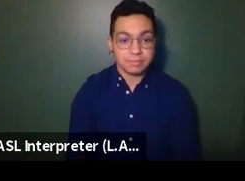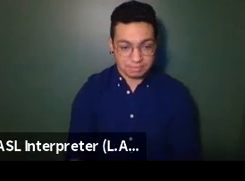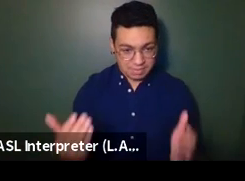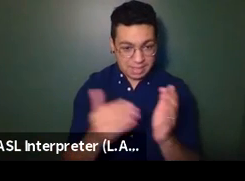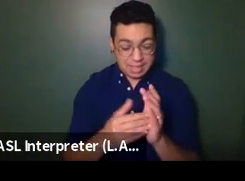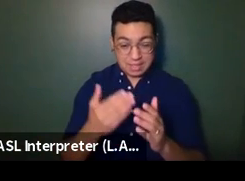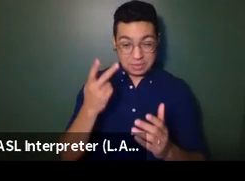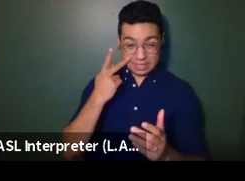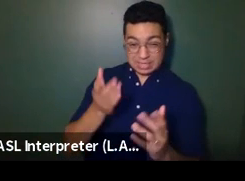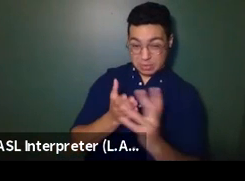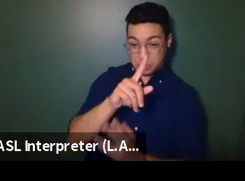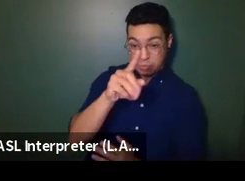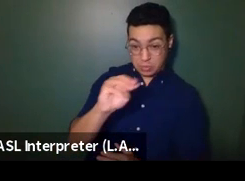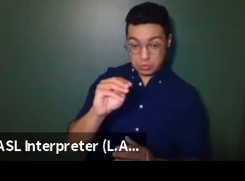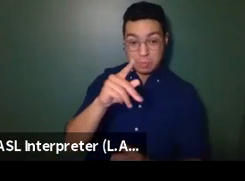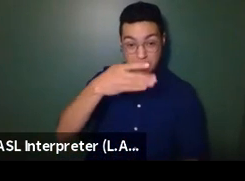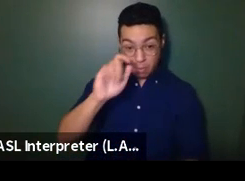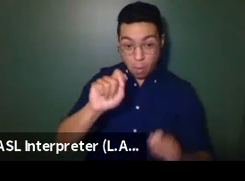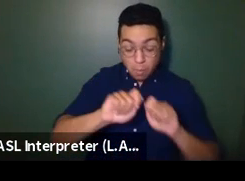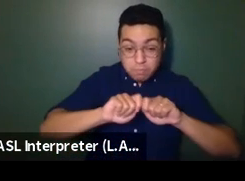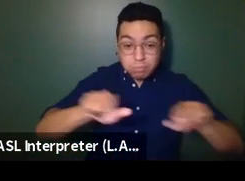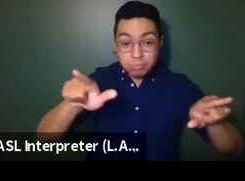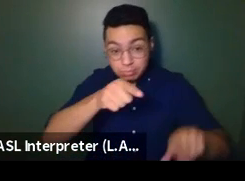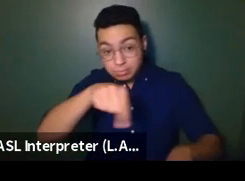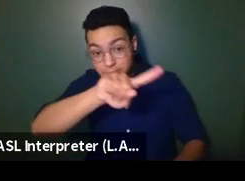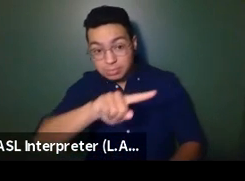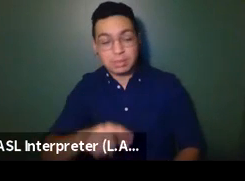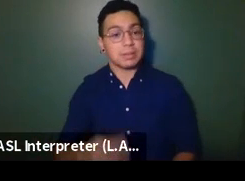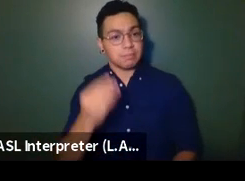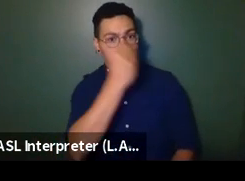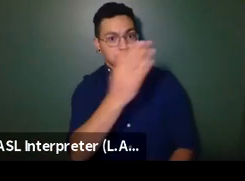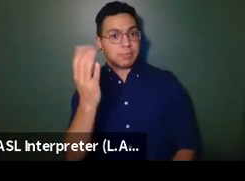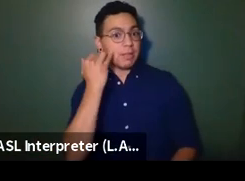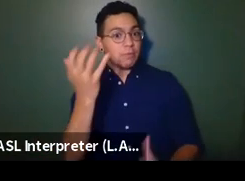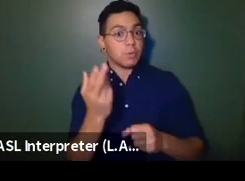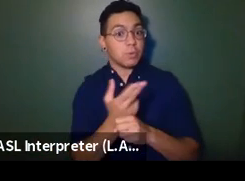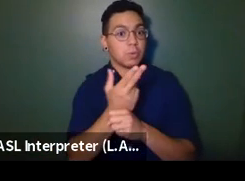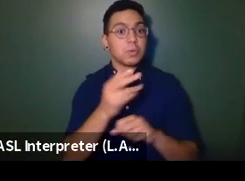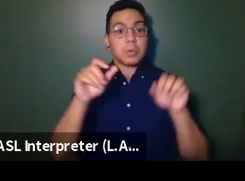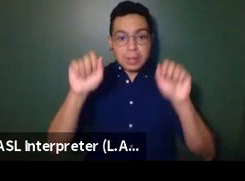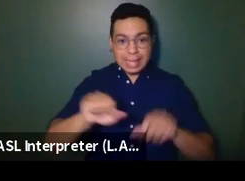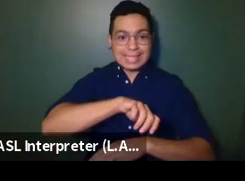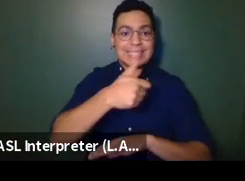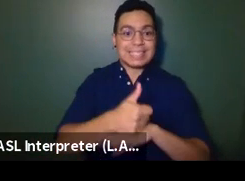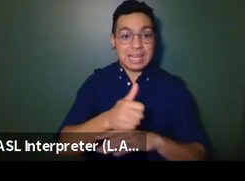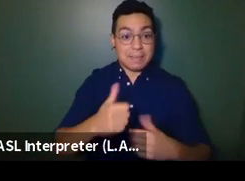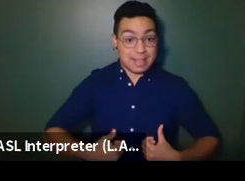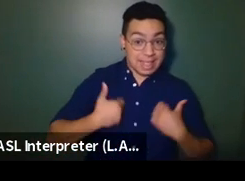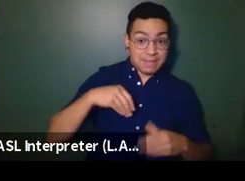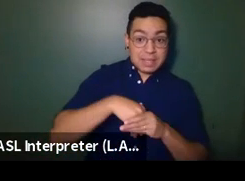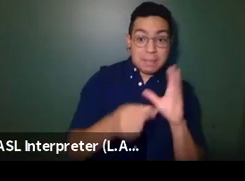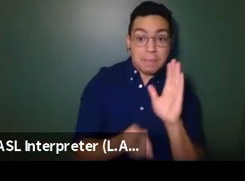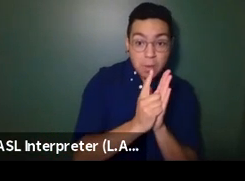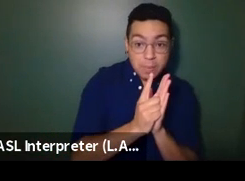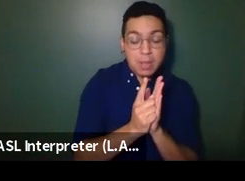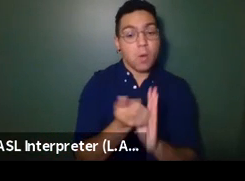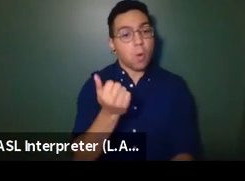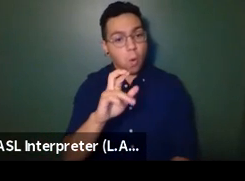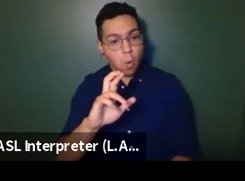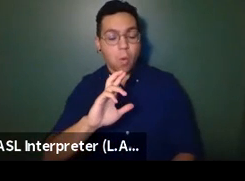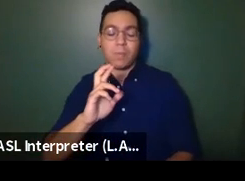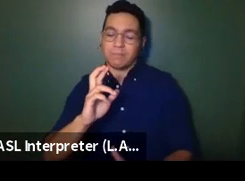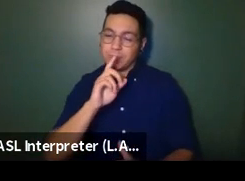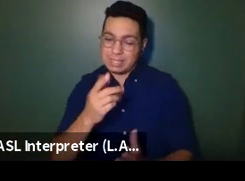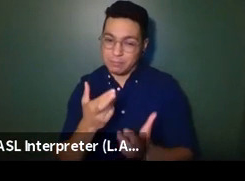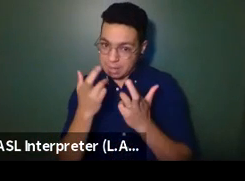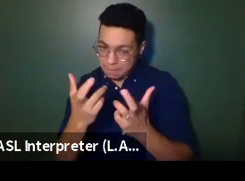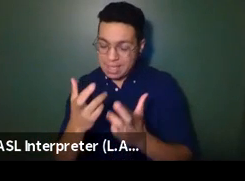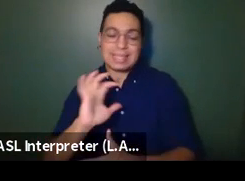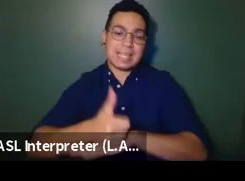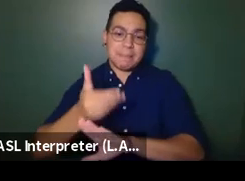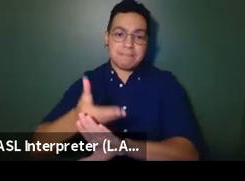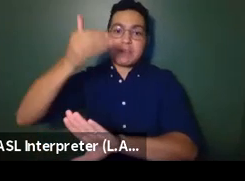Andrew Hickman: Which is the polling feature. Just as a little bit of background, to use the polling feature you can set them up live, but it is recommended you set up the poll in advance because it takes a few minutes.